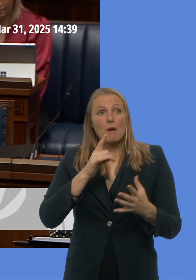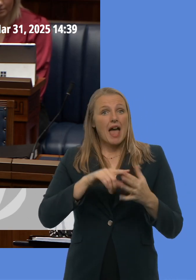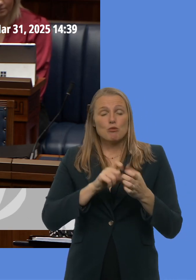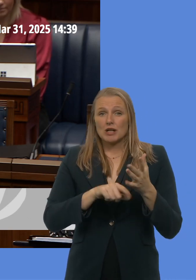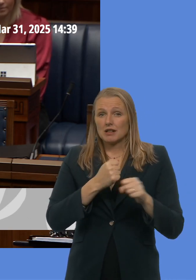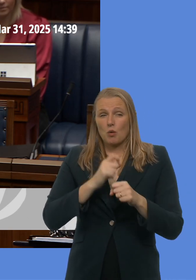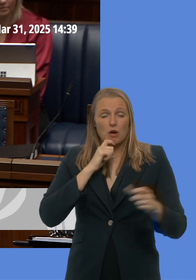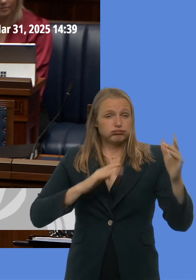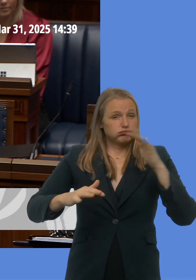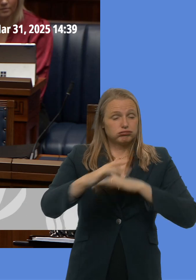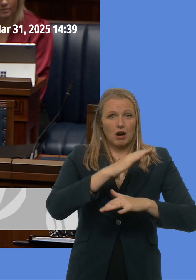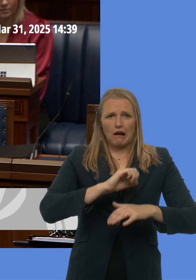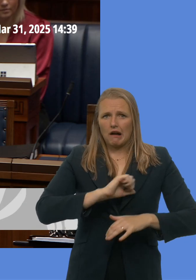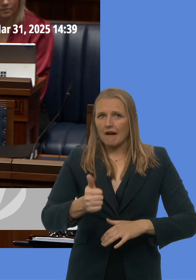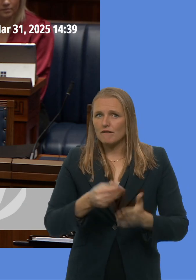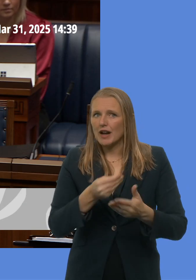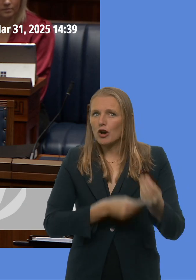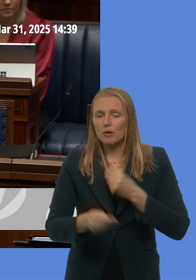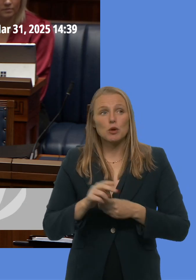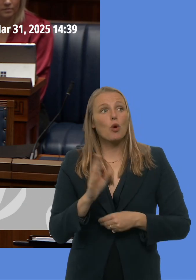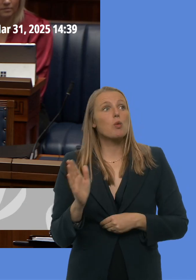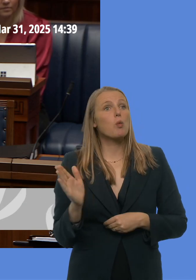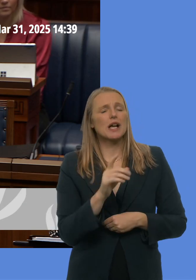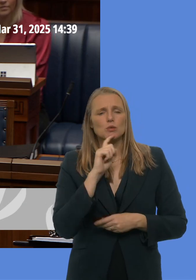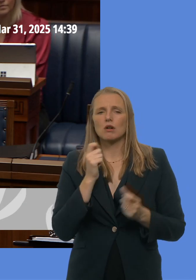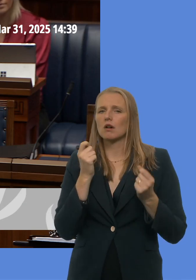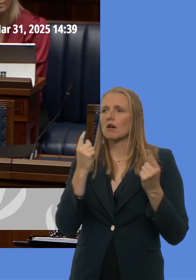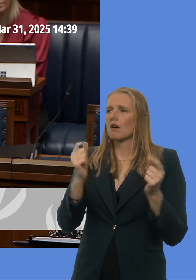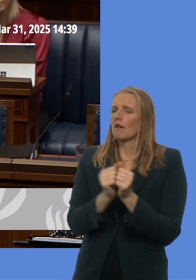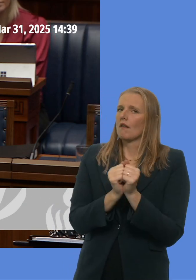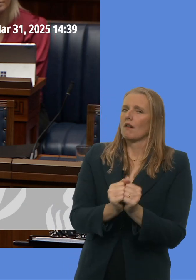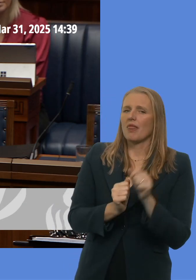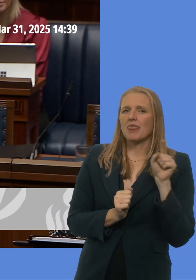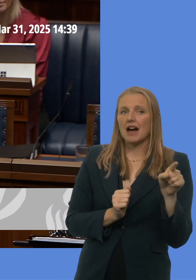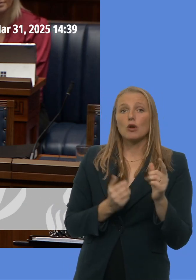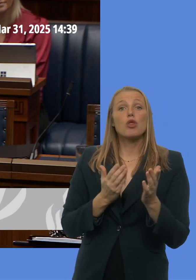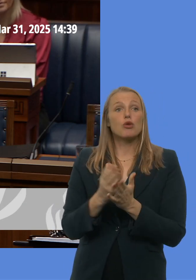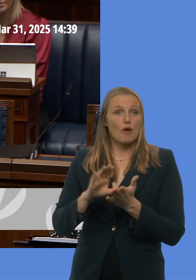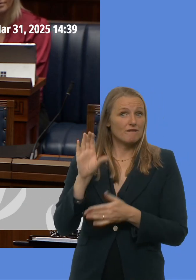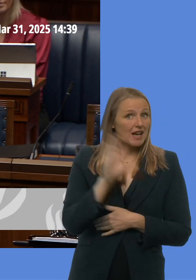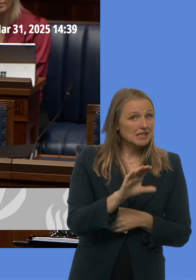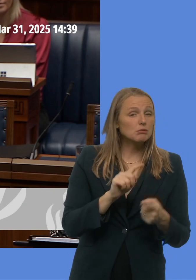economic driver and that the north-west will see the benefit of that, not just through investment, not just through the creation of jobs,